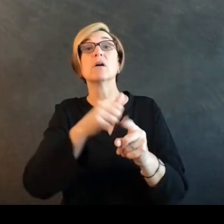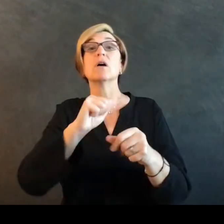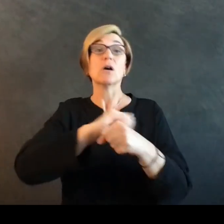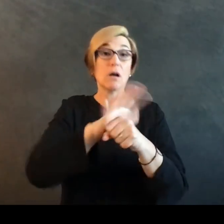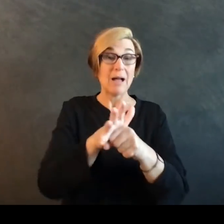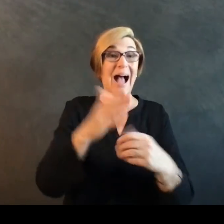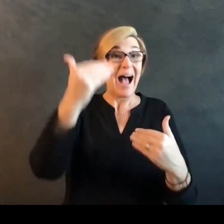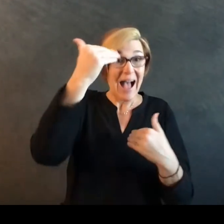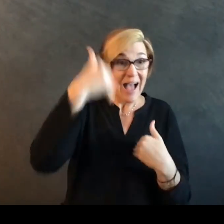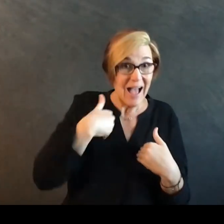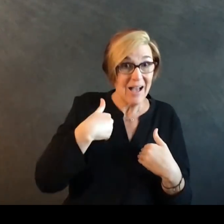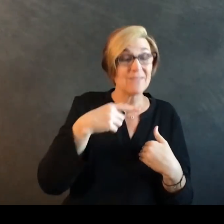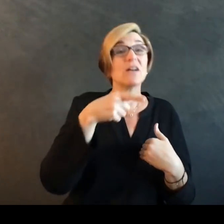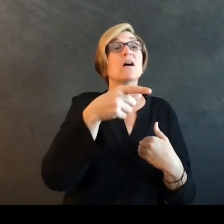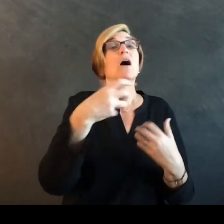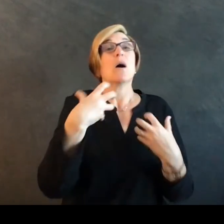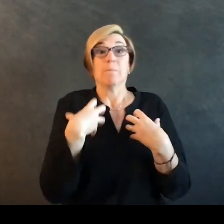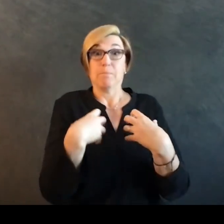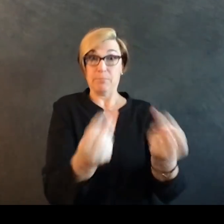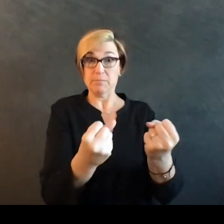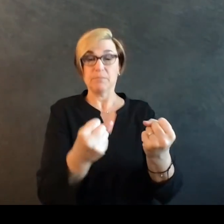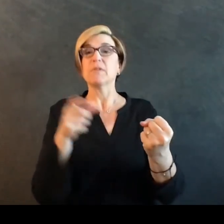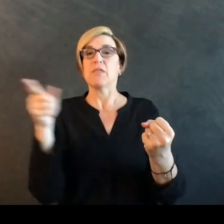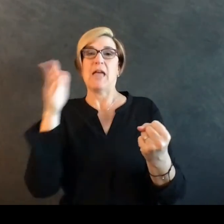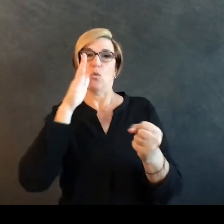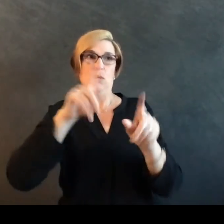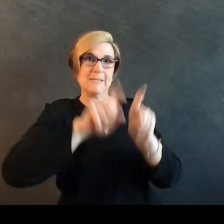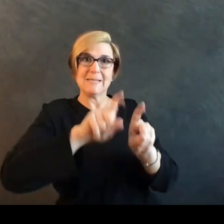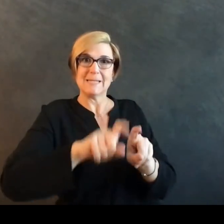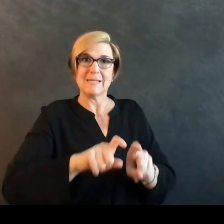their immune system moments ago I directed secretary a czar